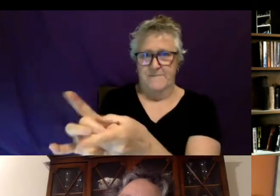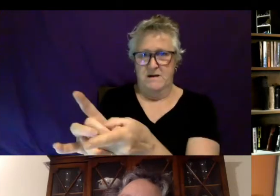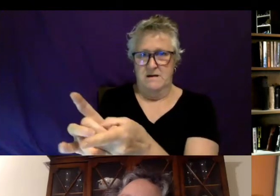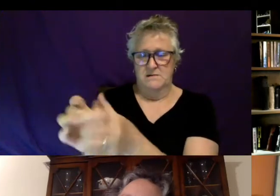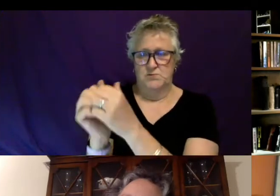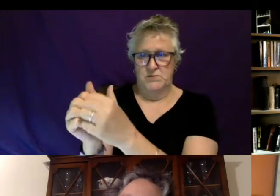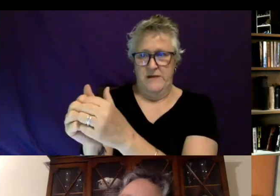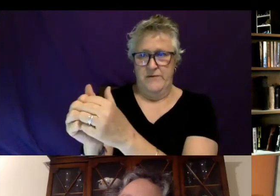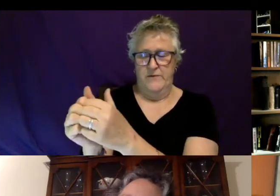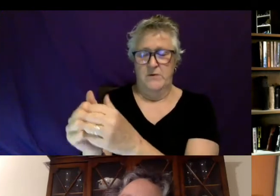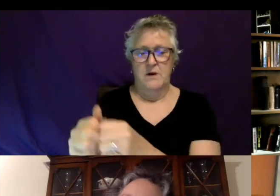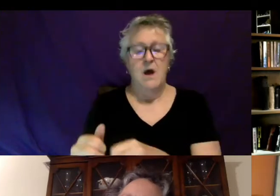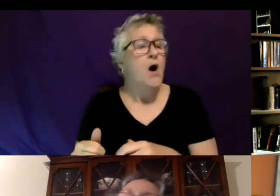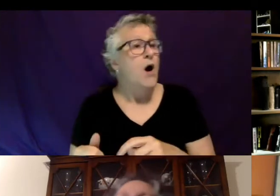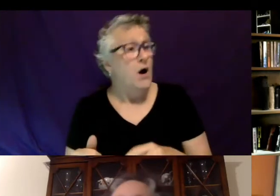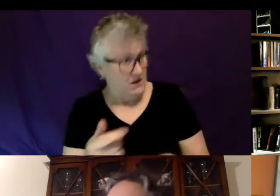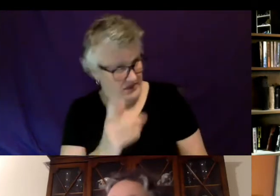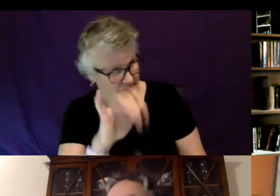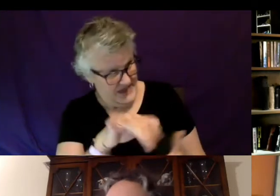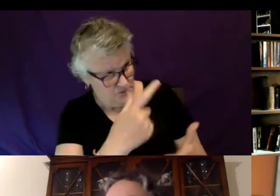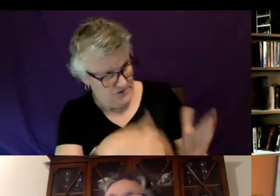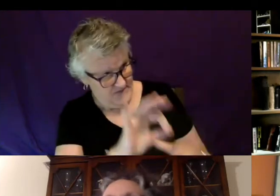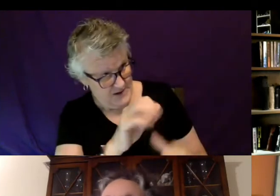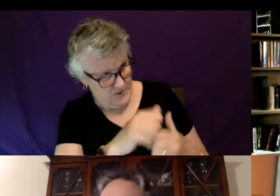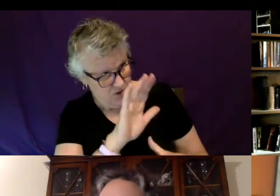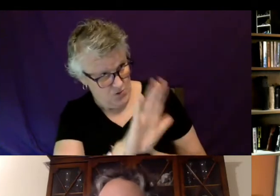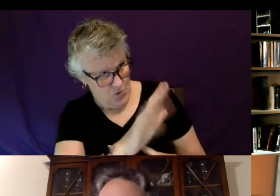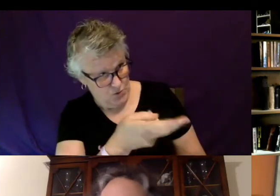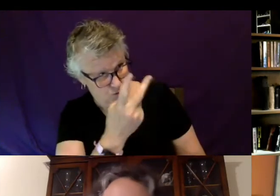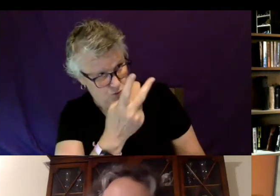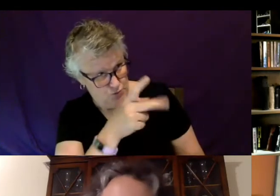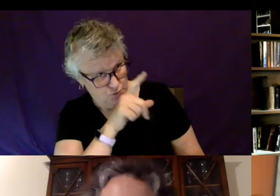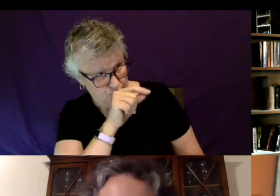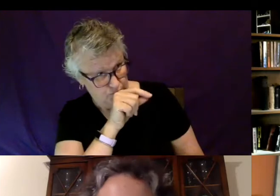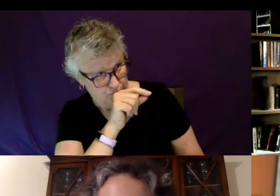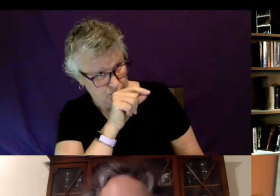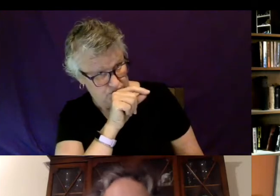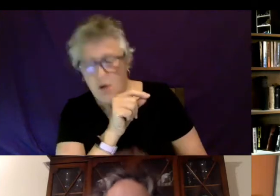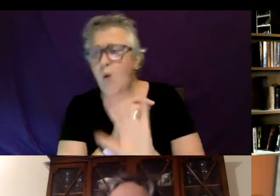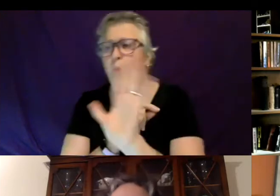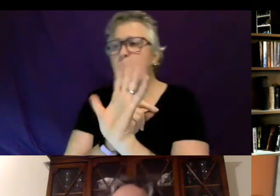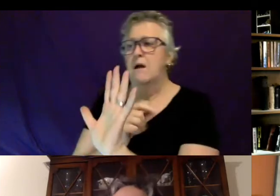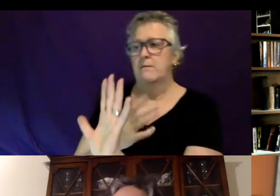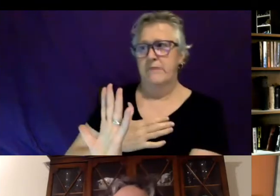two different types of birds, they don't get along, they each think they're people and the other one's a pest!